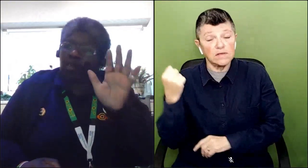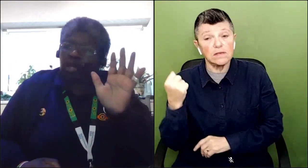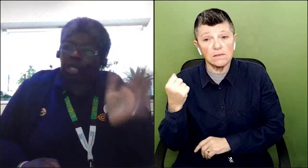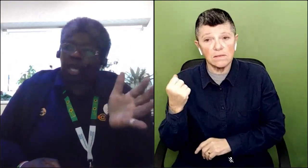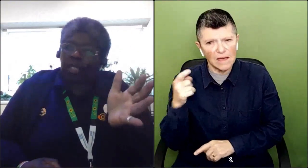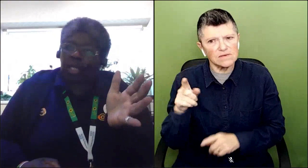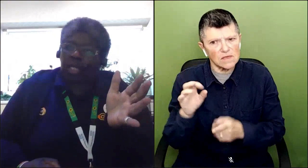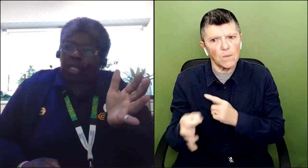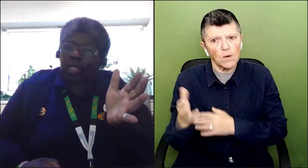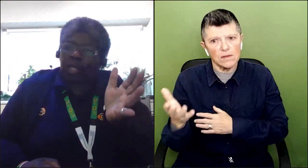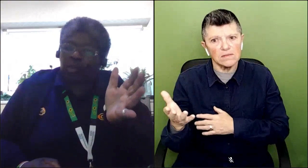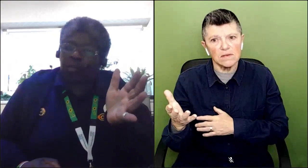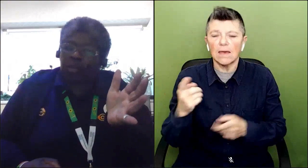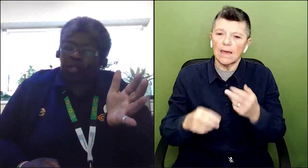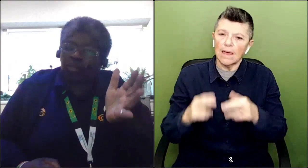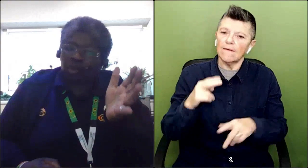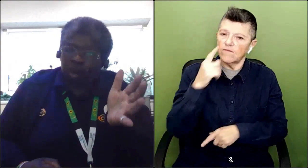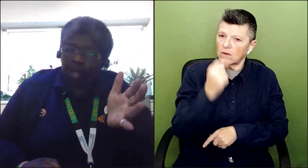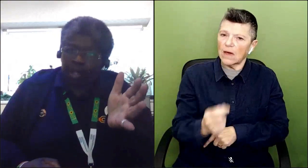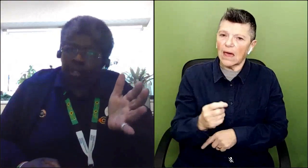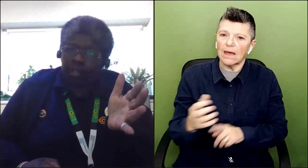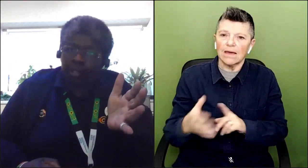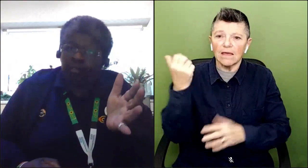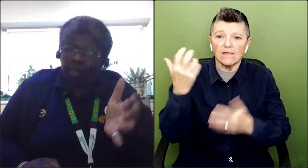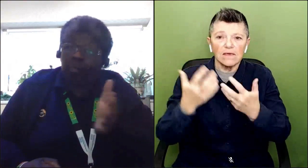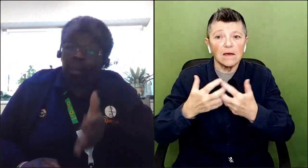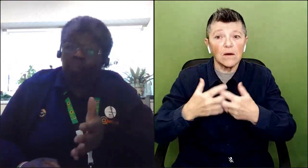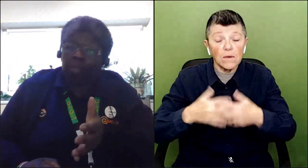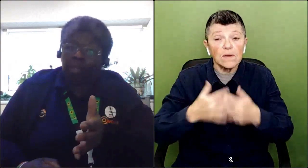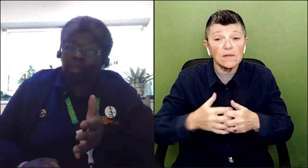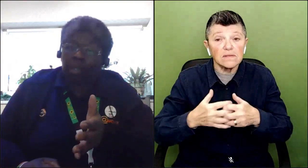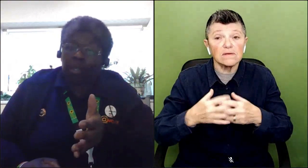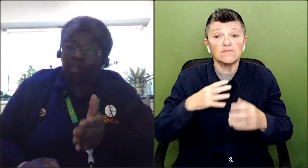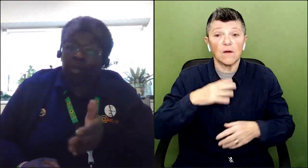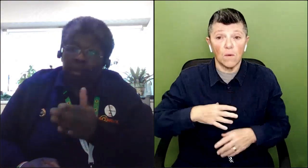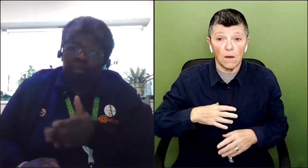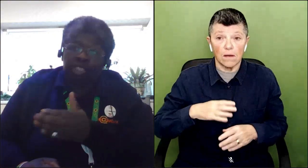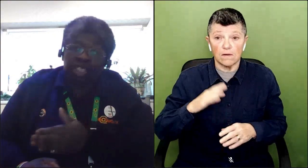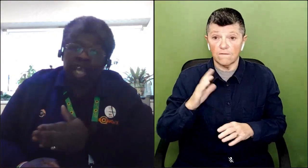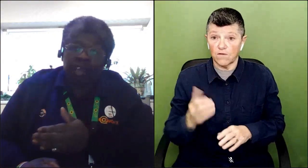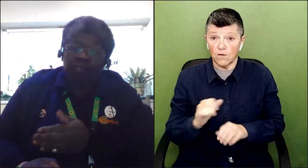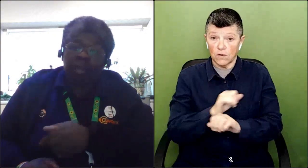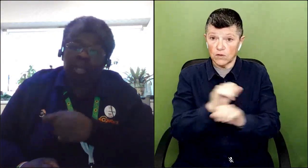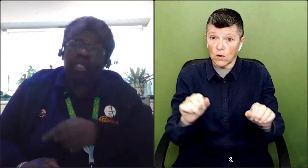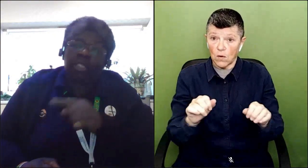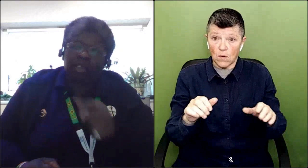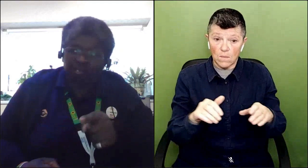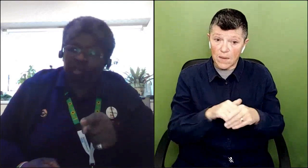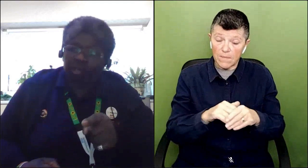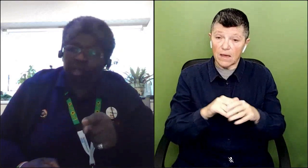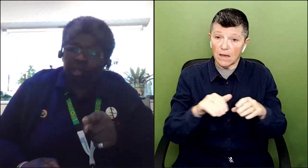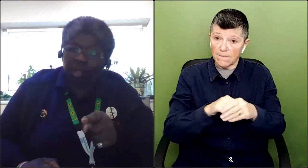If you can get the equipment that's required for your members, for the members of staff, that makes a difference.